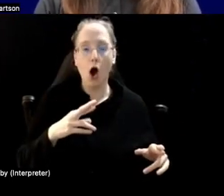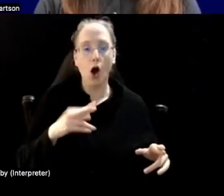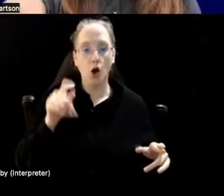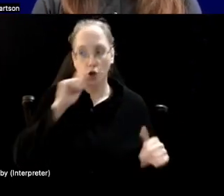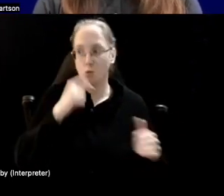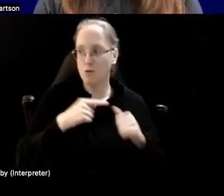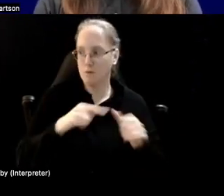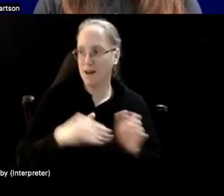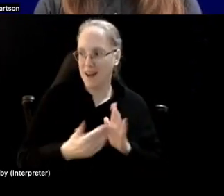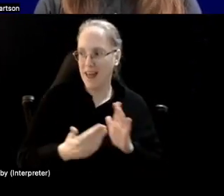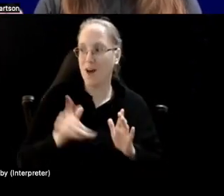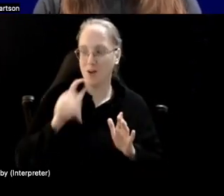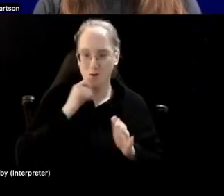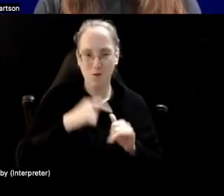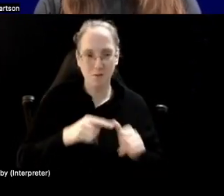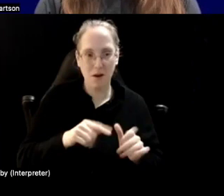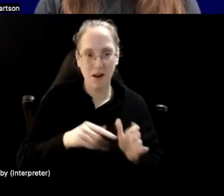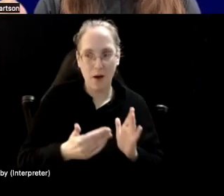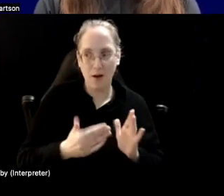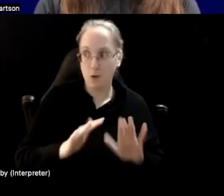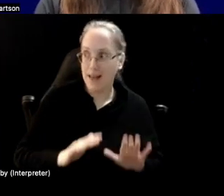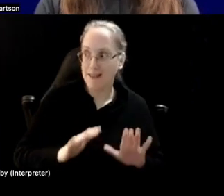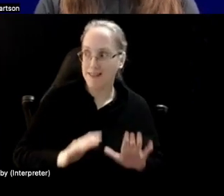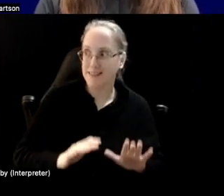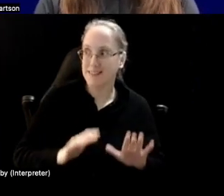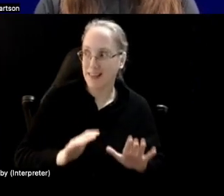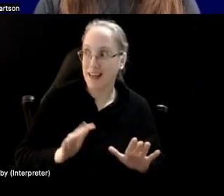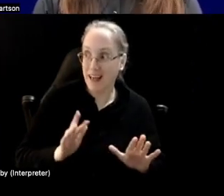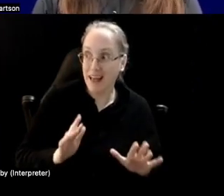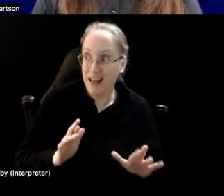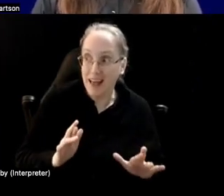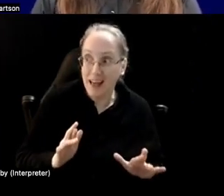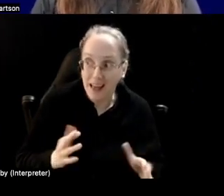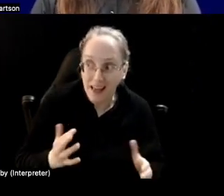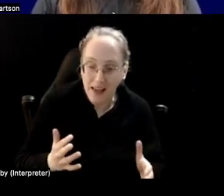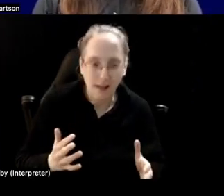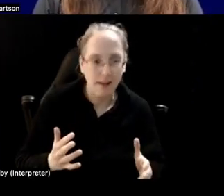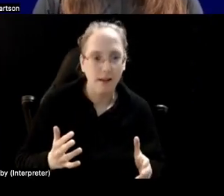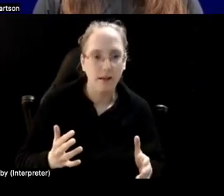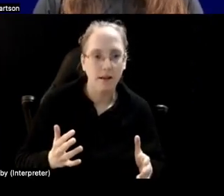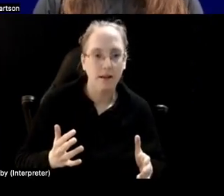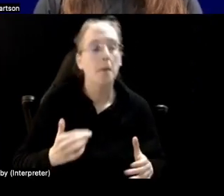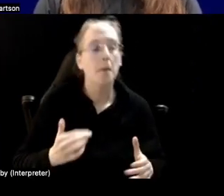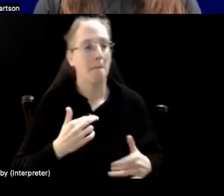now. You're going to respond now". She waits for it and she is expecting it. My choice of novelty